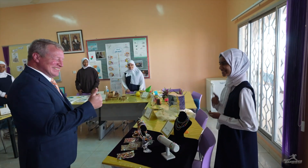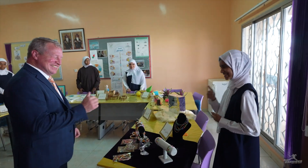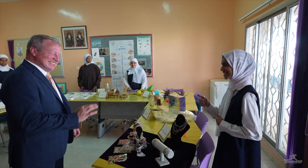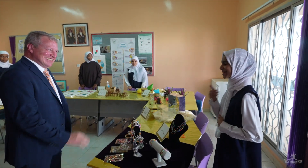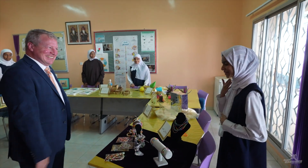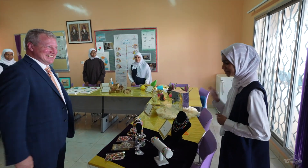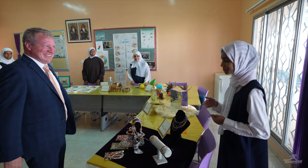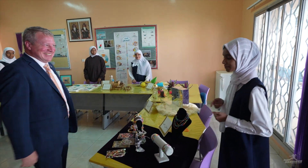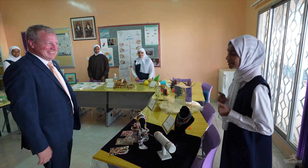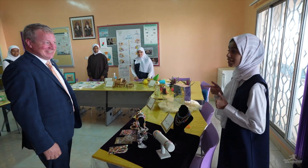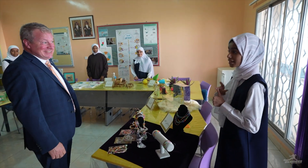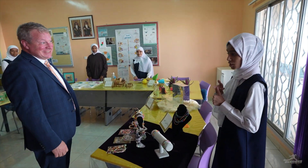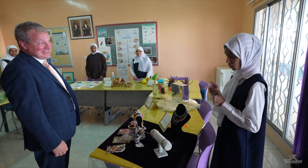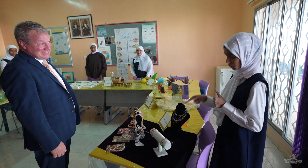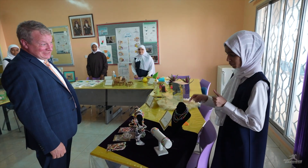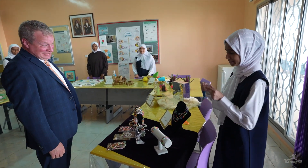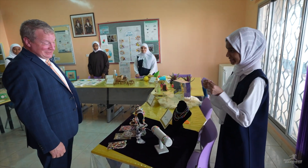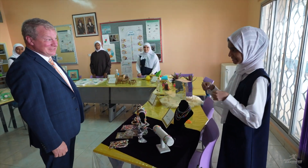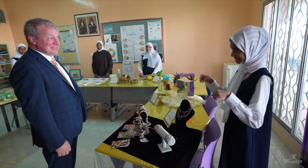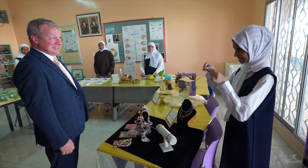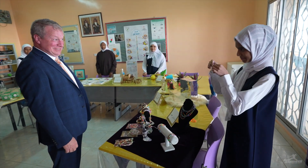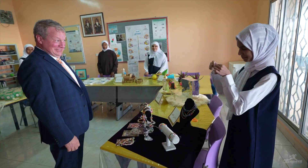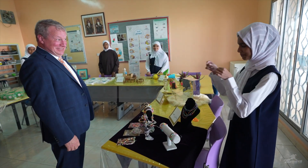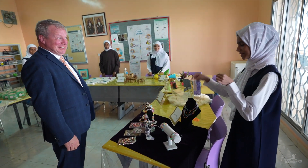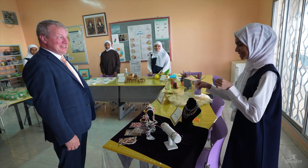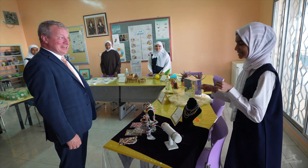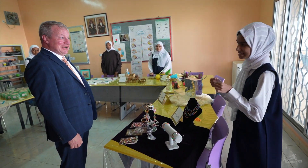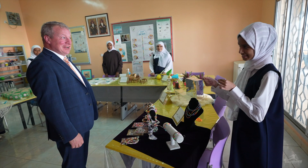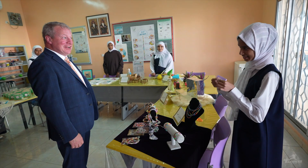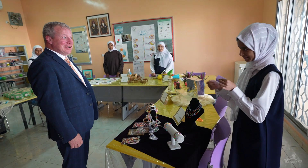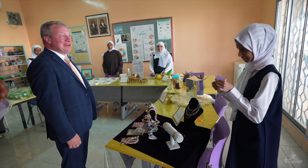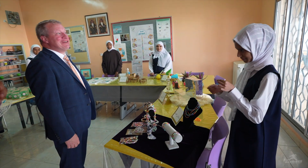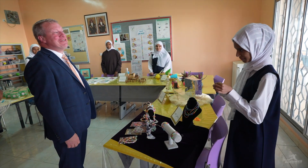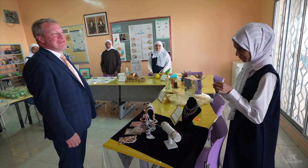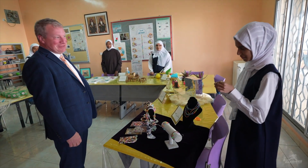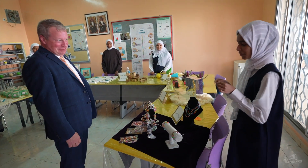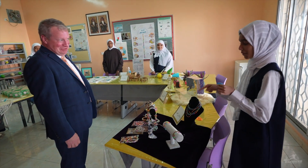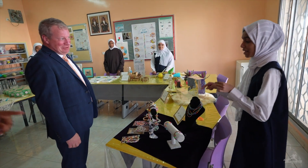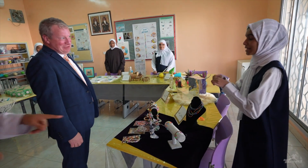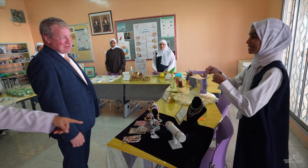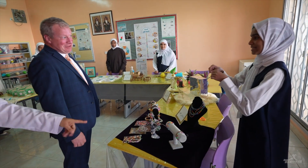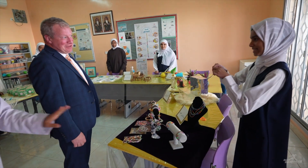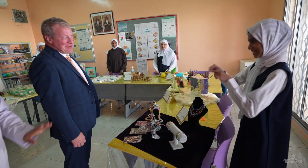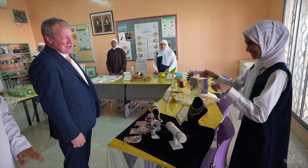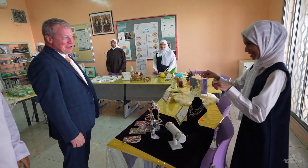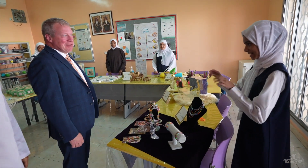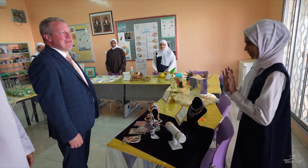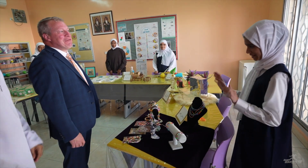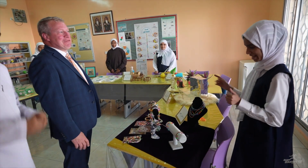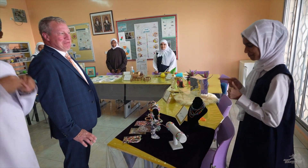Very good! Thank you. First I start with the string, then I thread the beads on before tying it together.